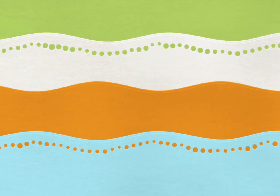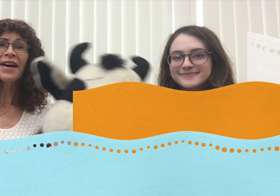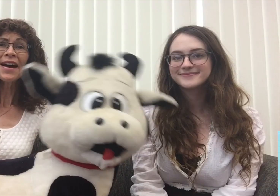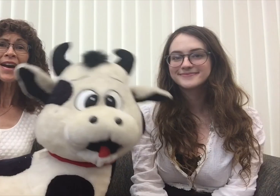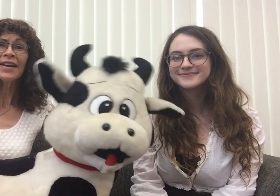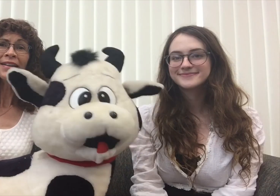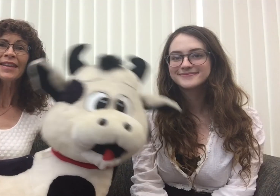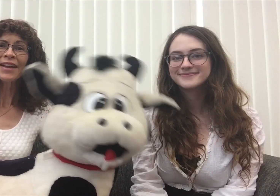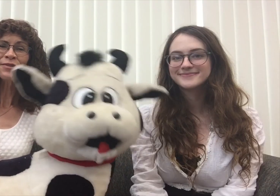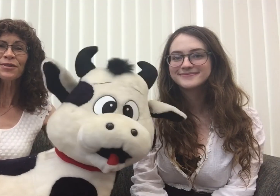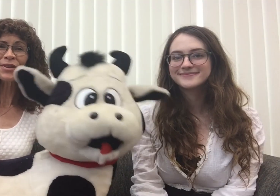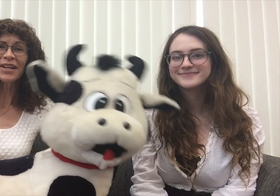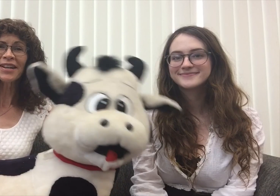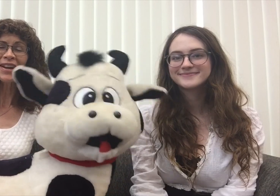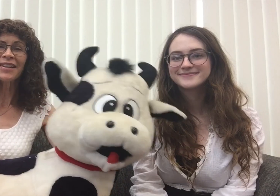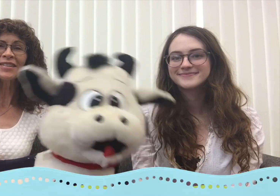Bye, thanks for joining us!